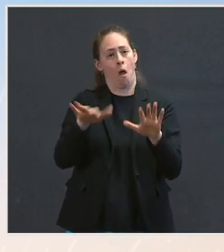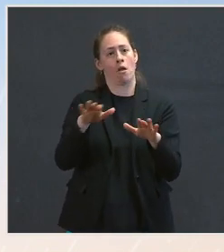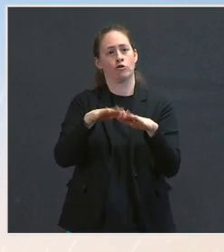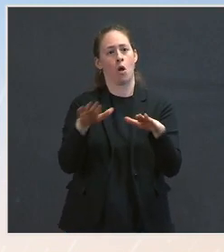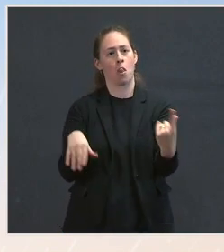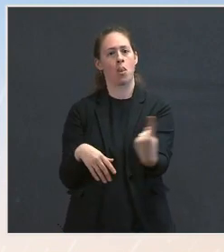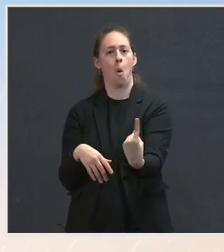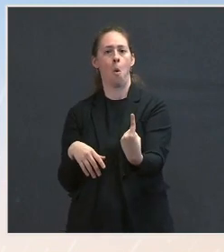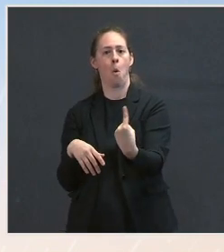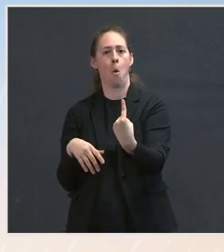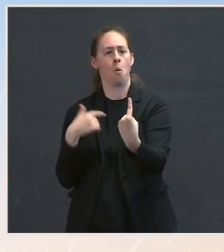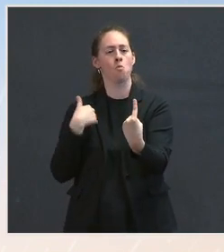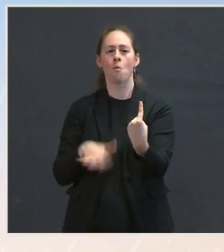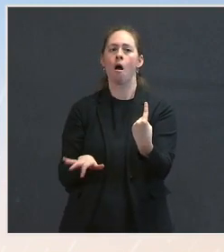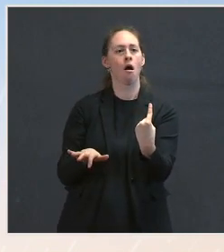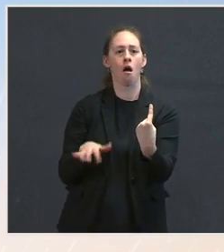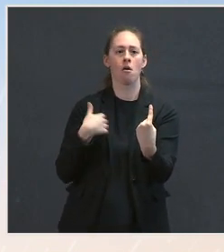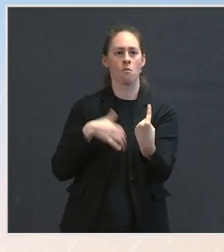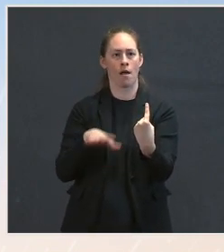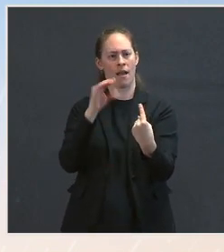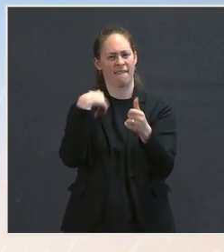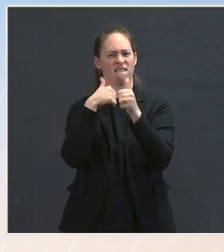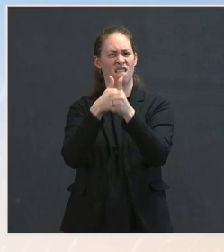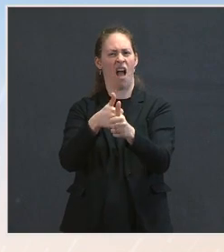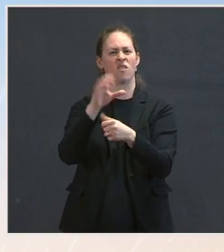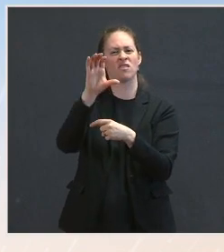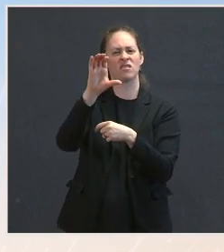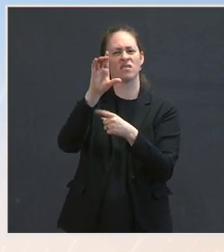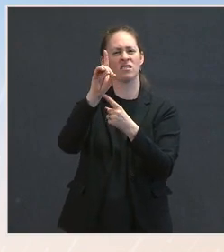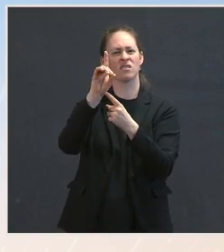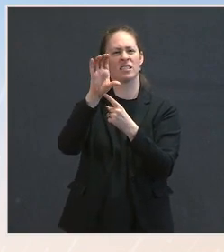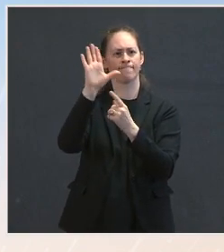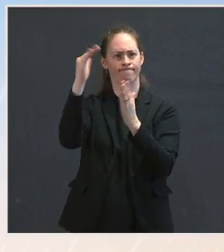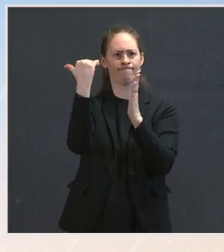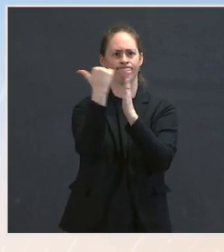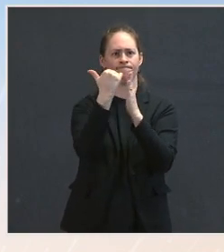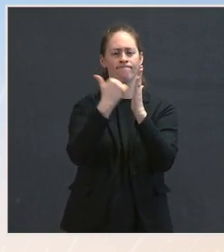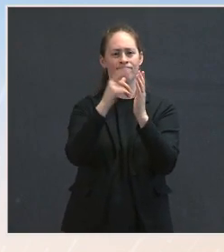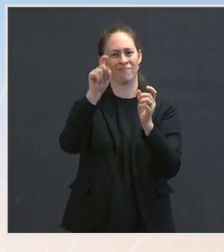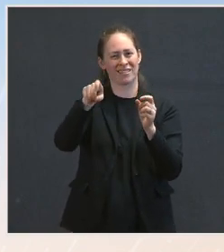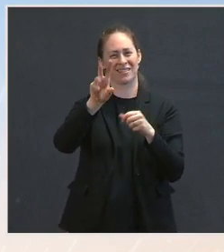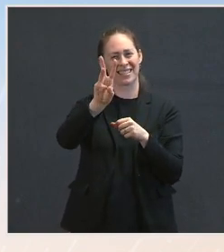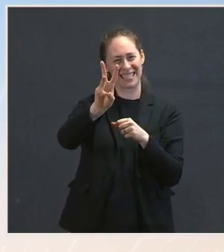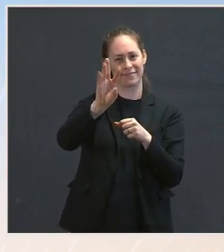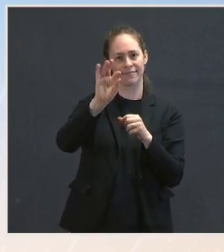which is six feet of separation, so my expectation is we would continue to follow those guidelines.